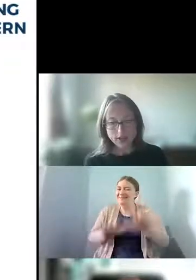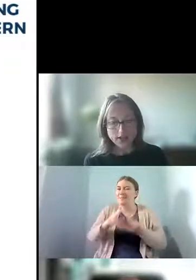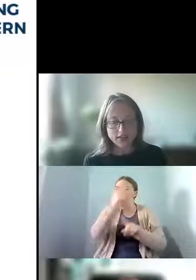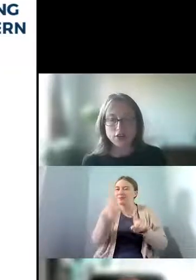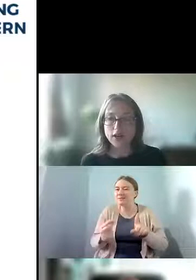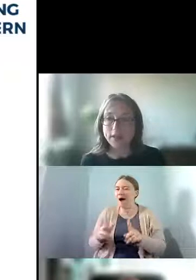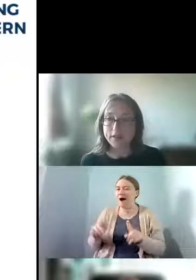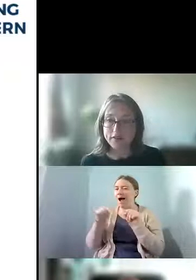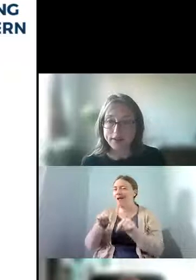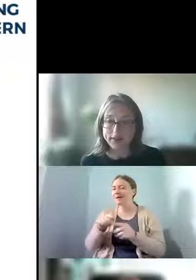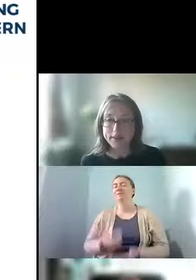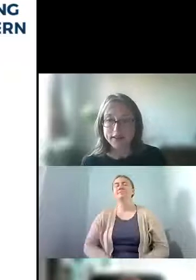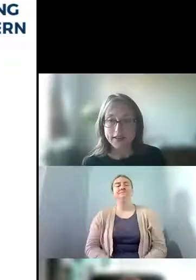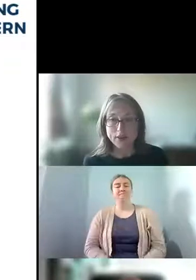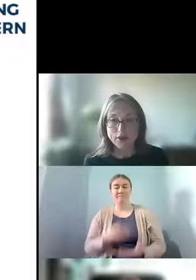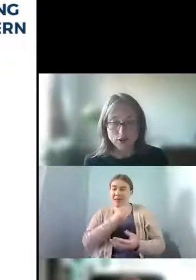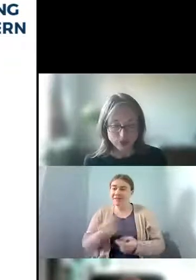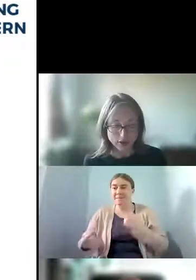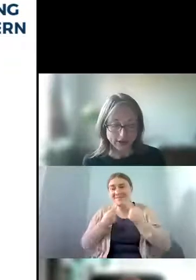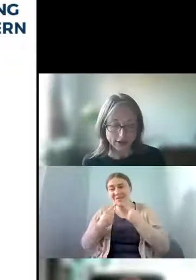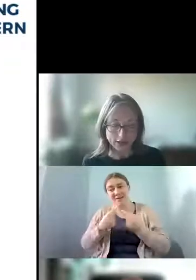so a little bit of housekeeping and then i won't hold you up any longer